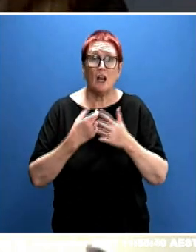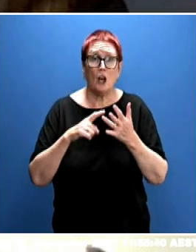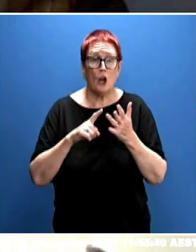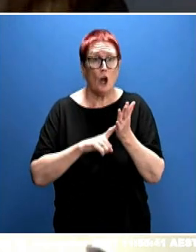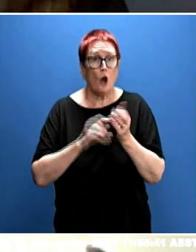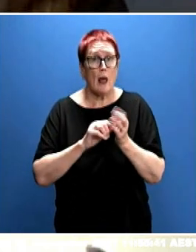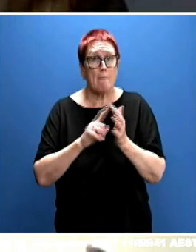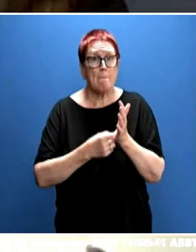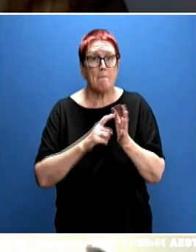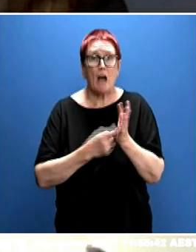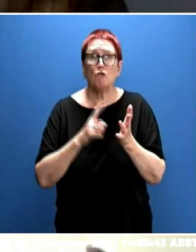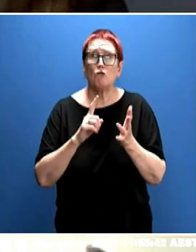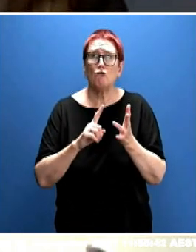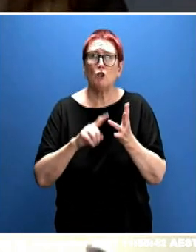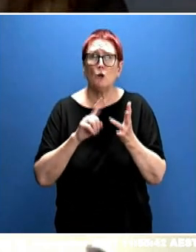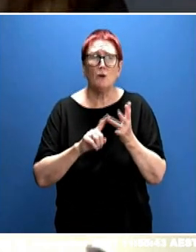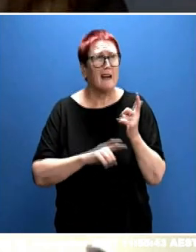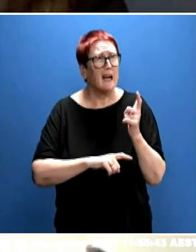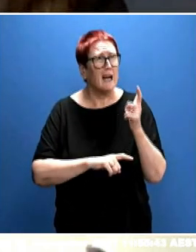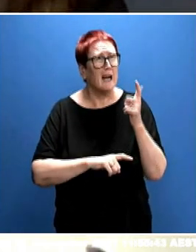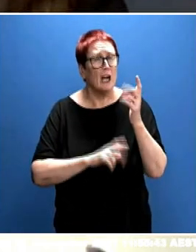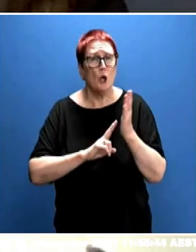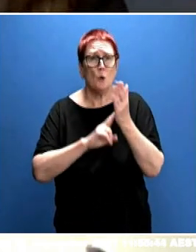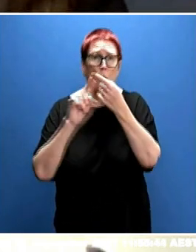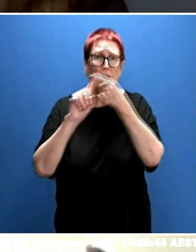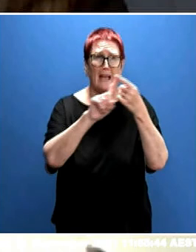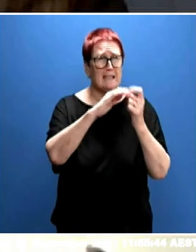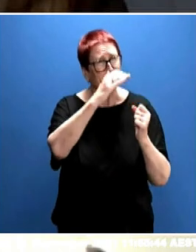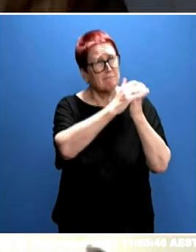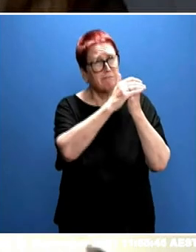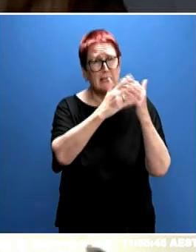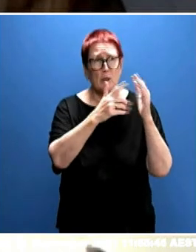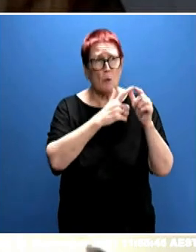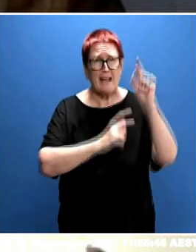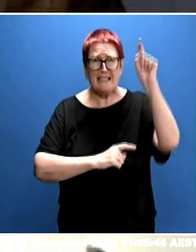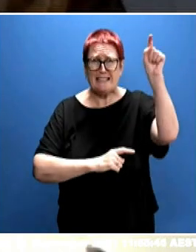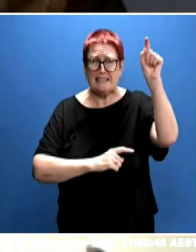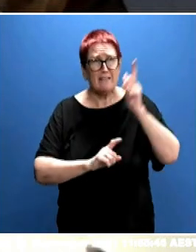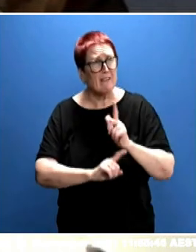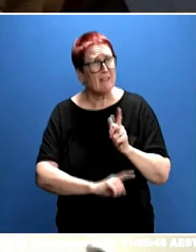which is at the very northeast tip of Western Australia, a long, long way,